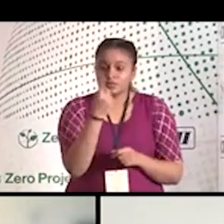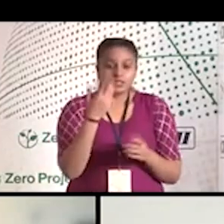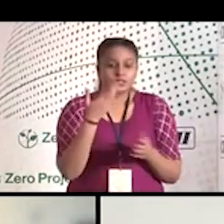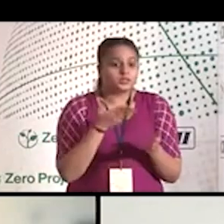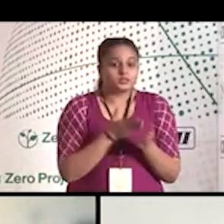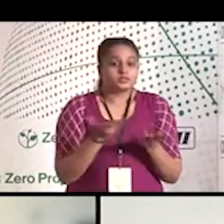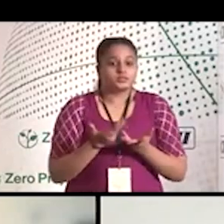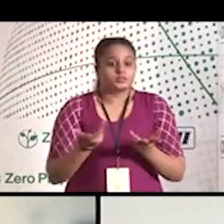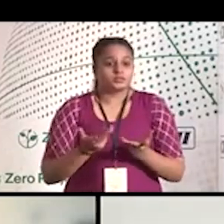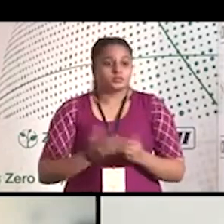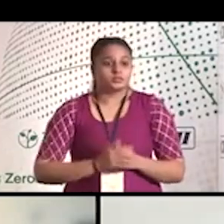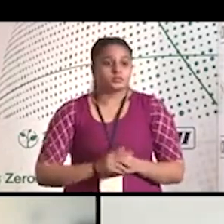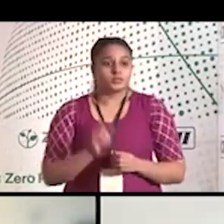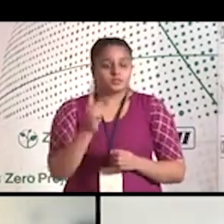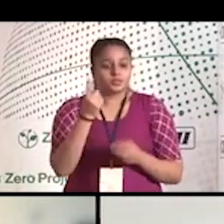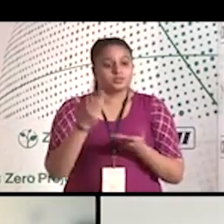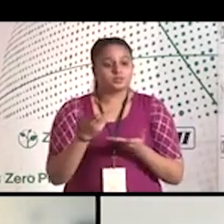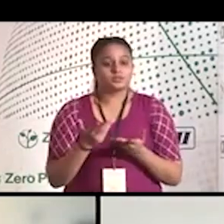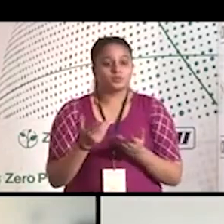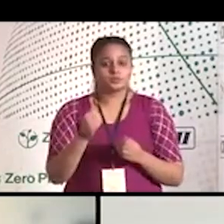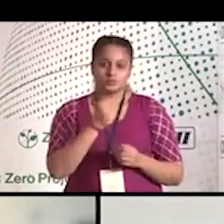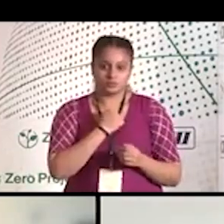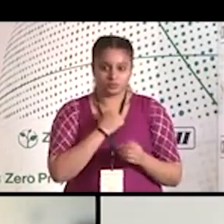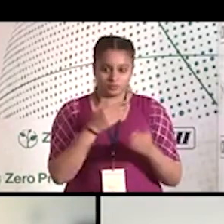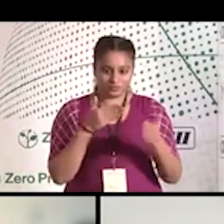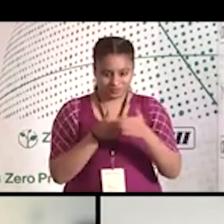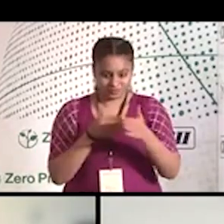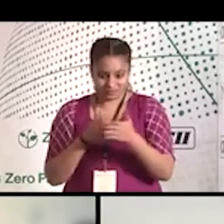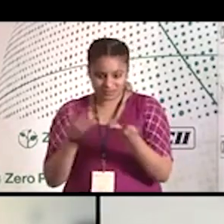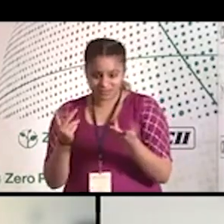what some of the challenges are, some of the challenges that we see every day